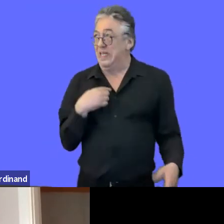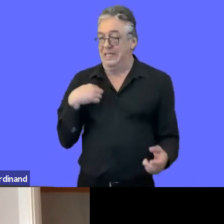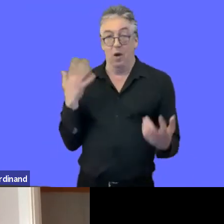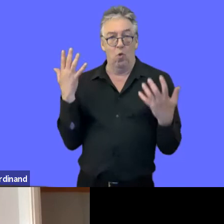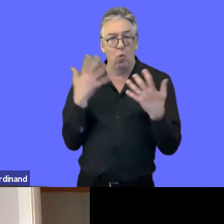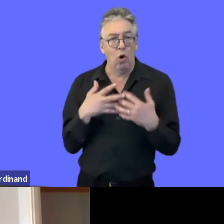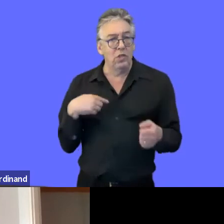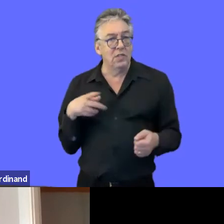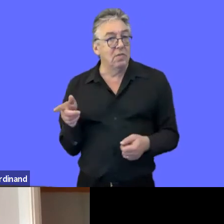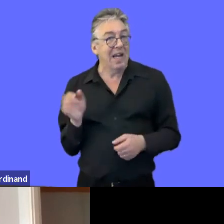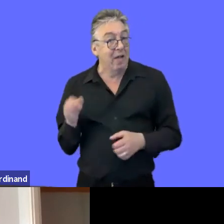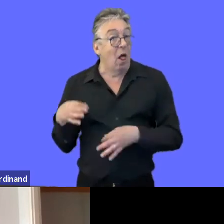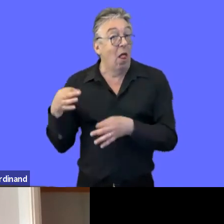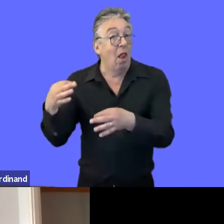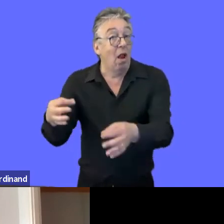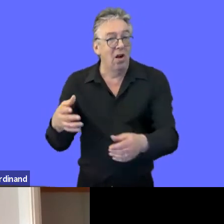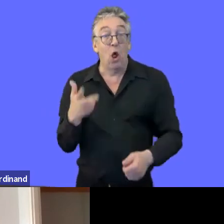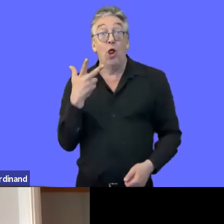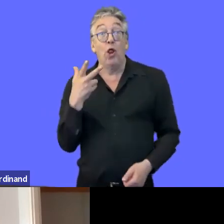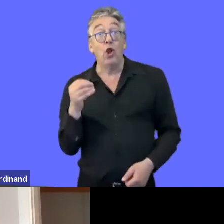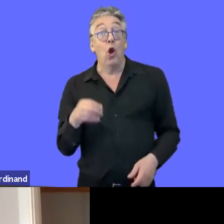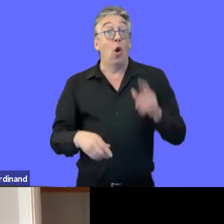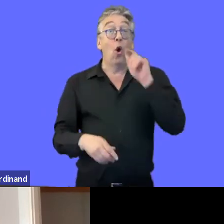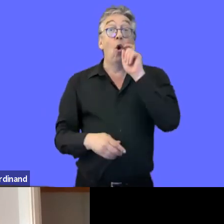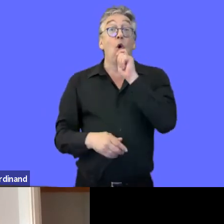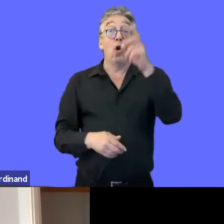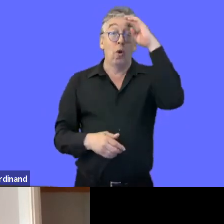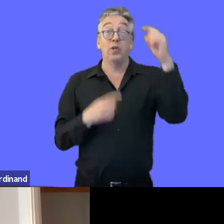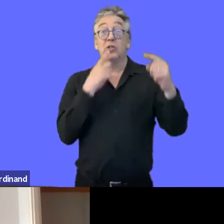that the 30 year timeframe Hungary put in place for deinstitutionalization